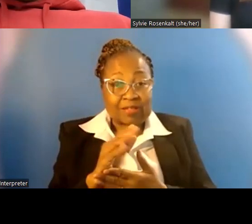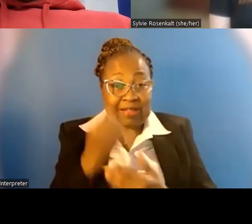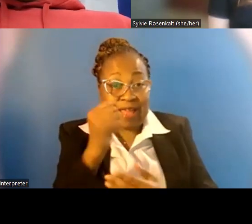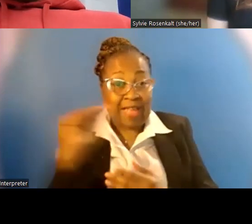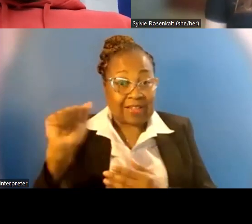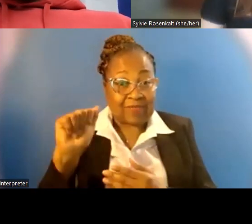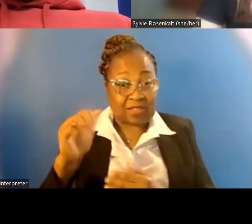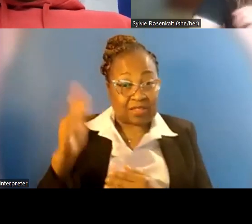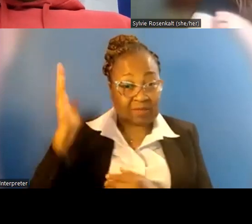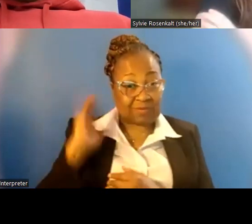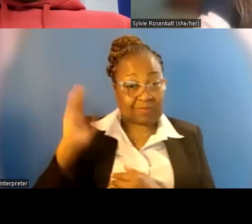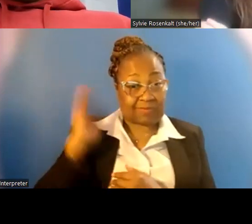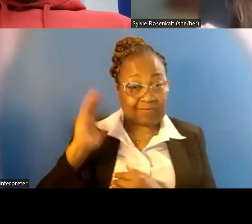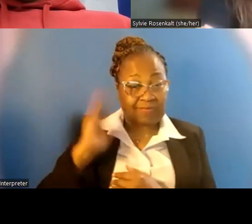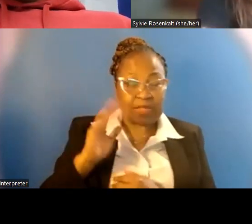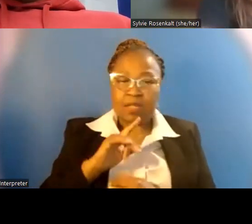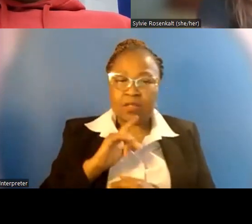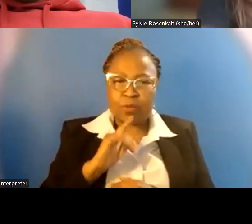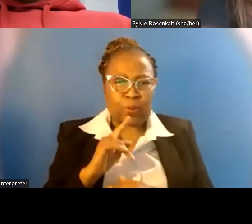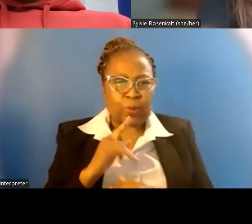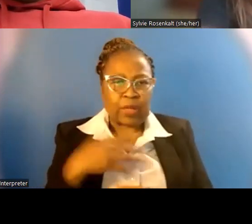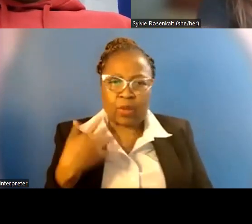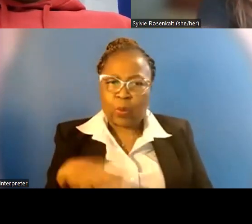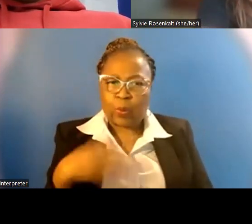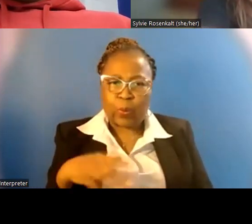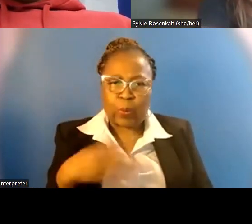So it was a really rich conversation for that